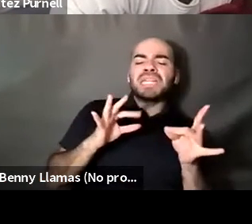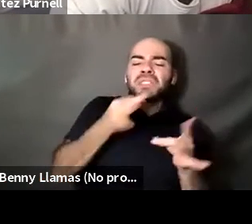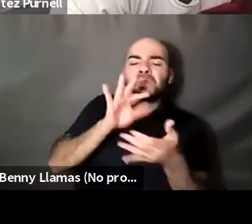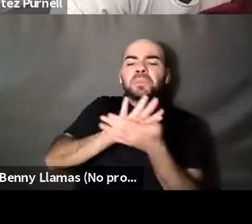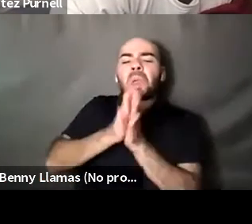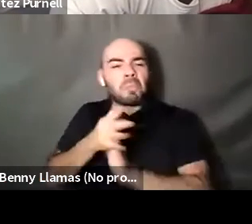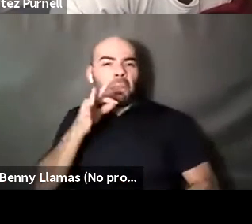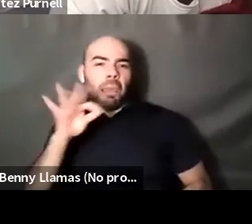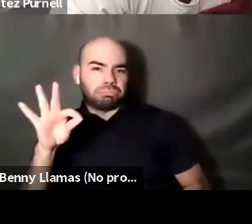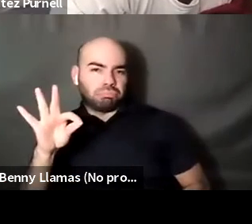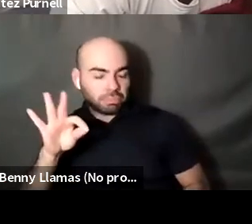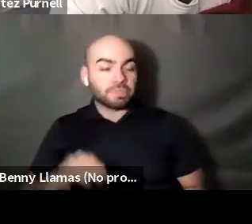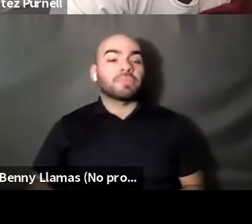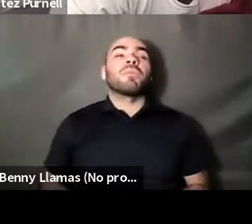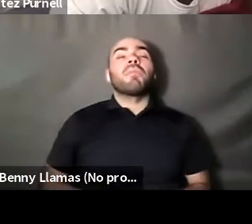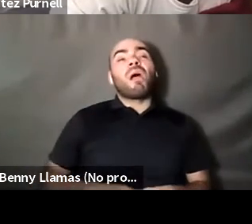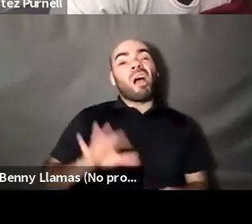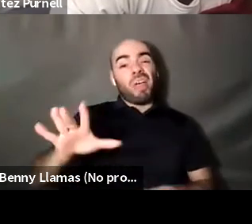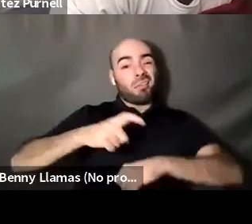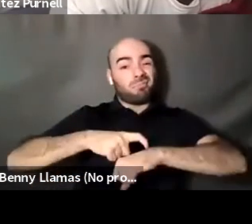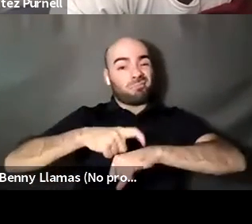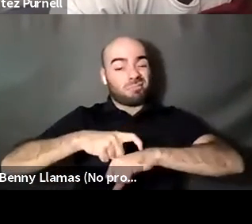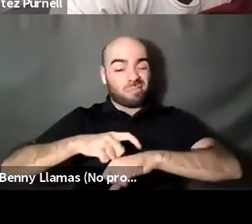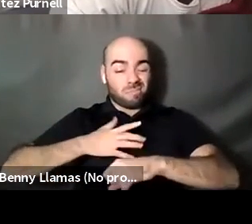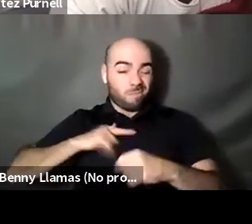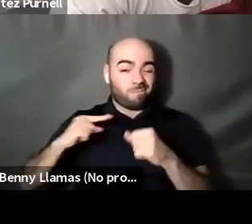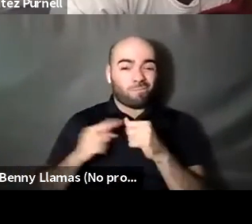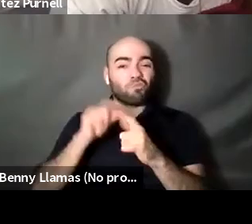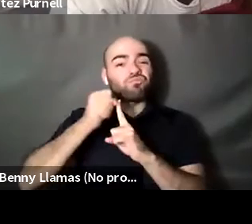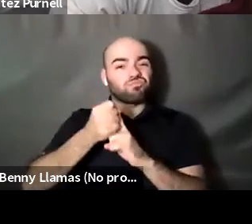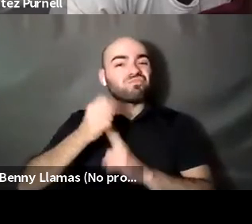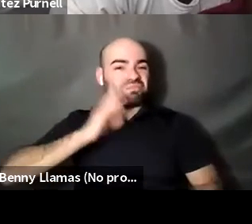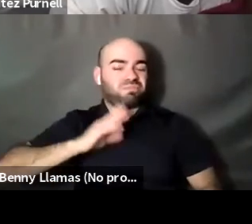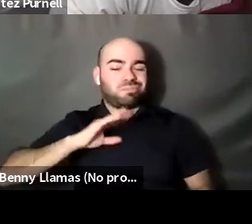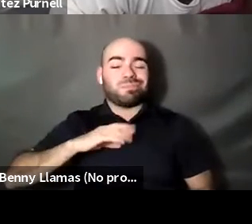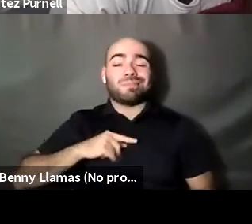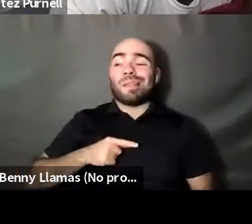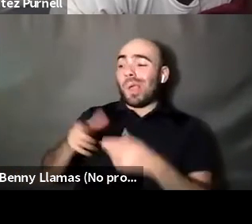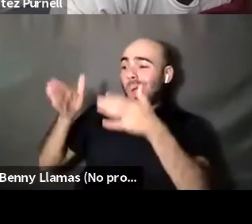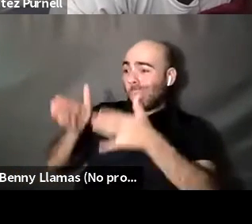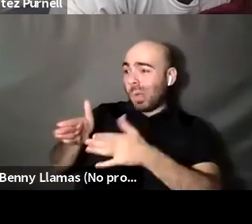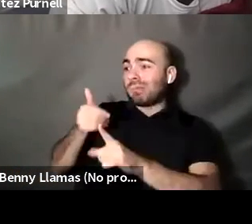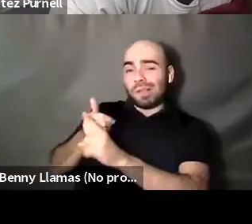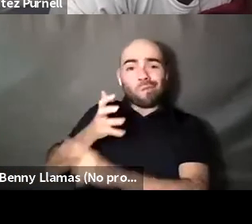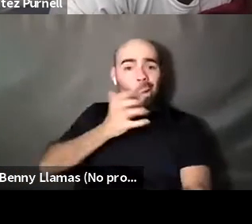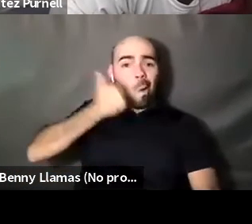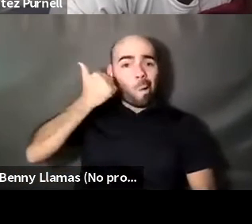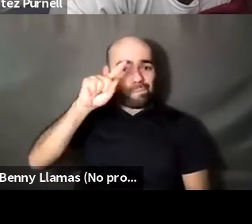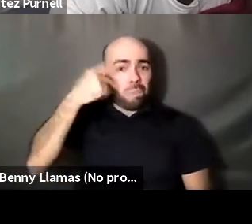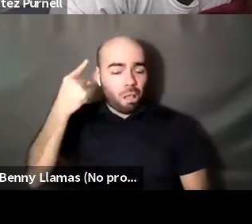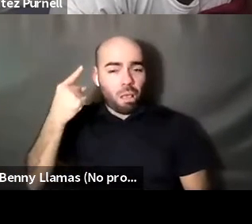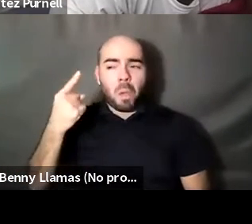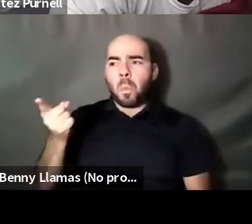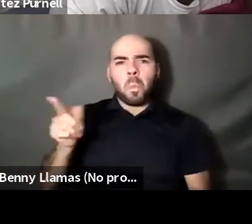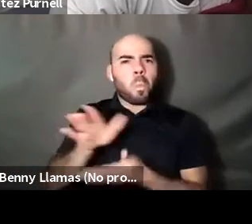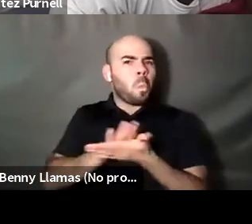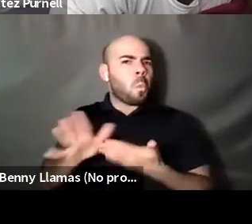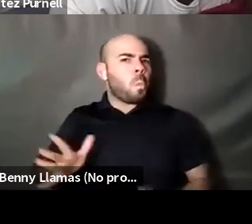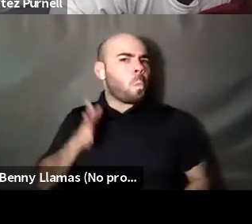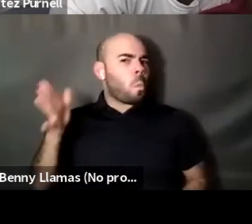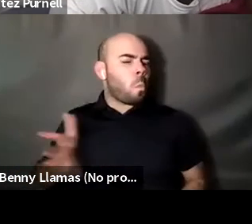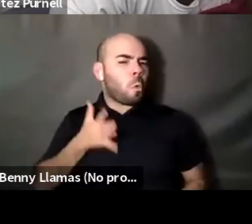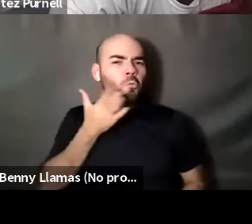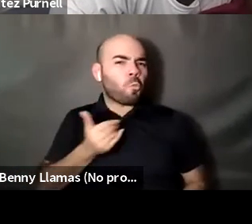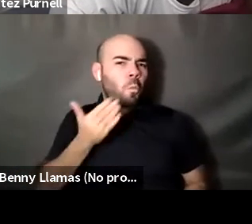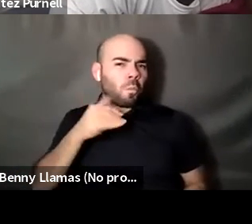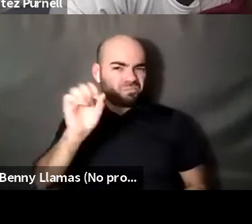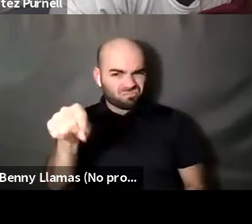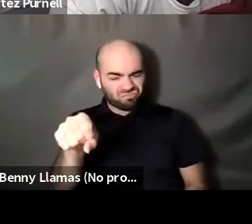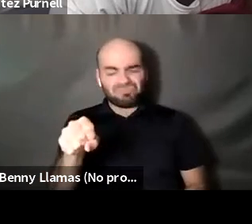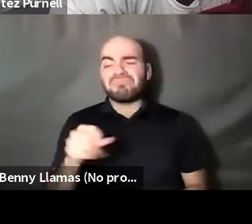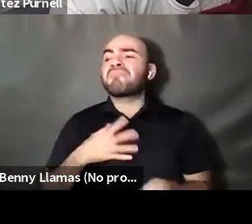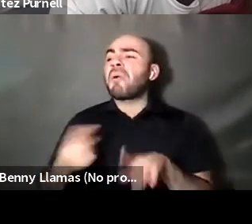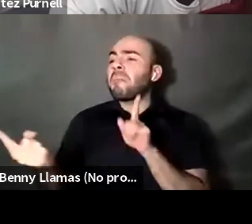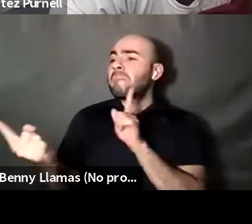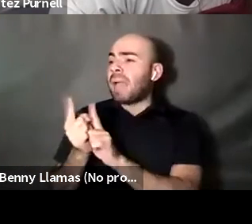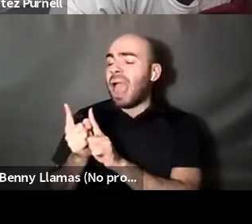Nahshon Anderson: I would have to say that that was the the first. That was the first situation where I had met someone older than a black guy who was a gentleman who treated me the way I wanted to be treated.